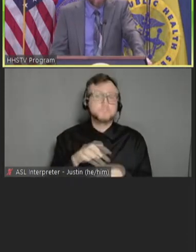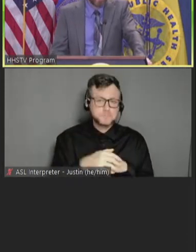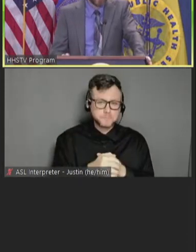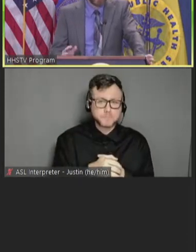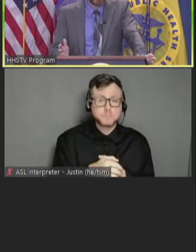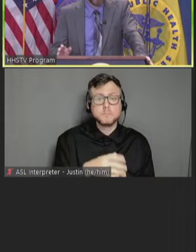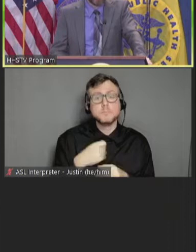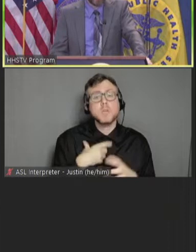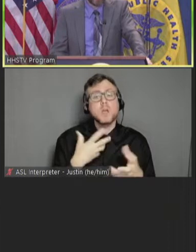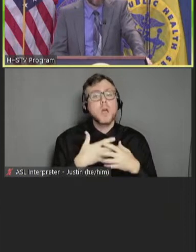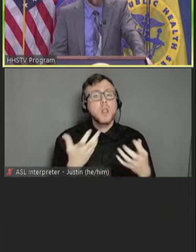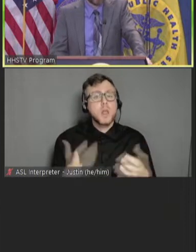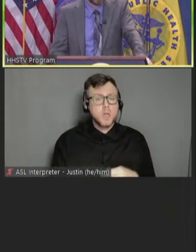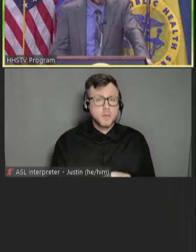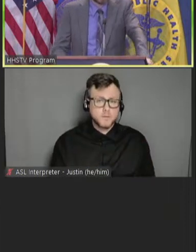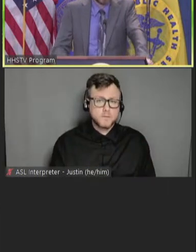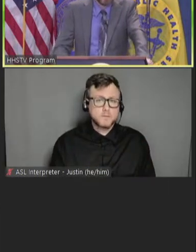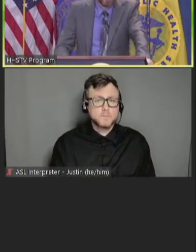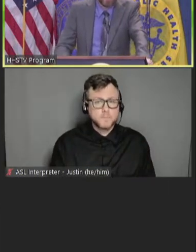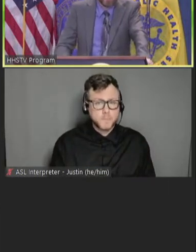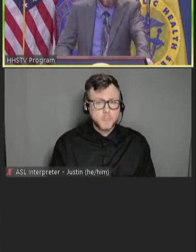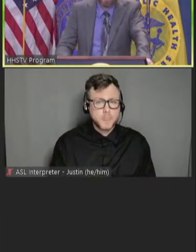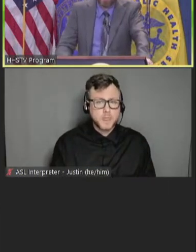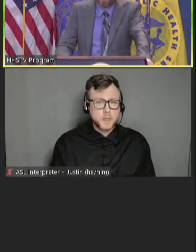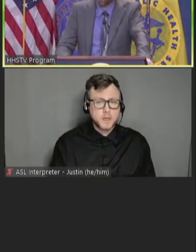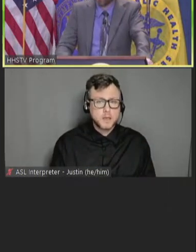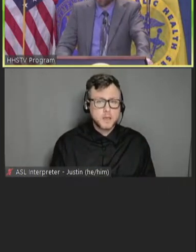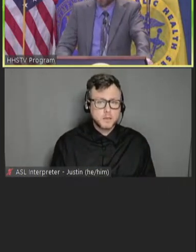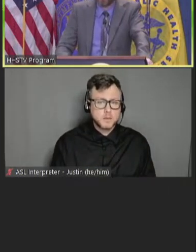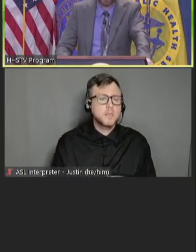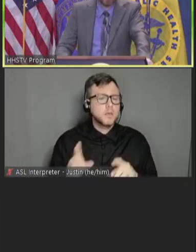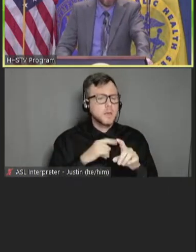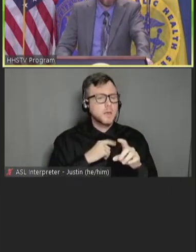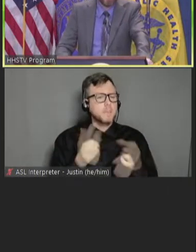there's been a lot of attention on the development of adjuvants for intranasal and oral use to elicit